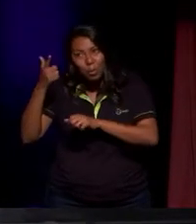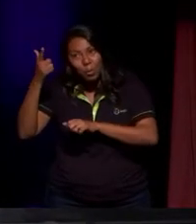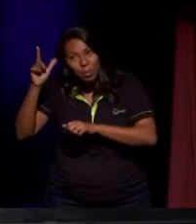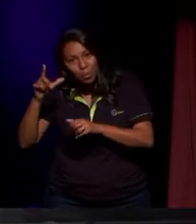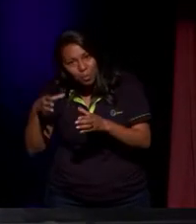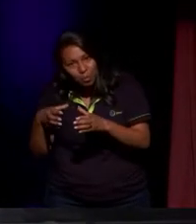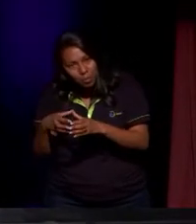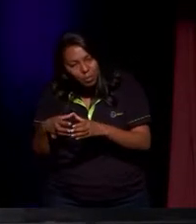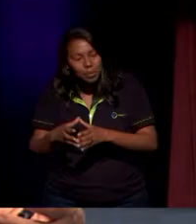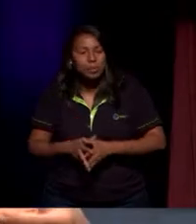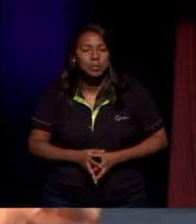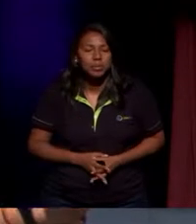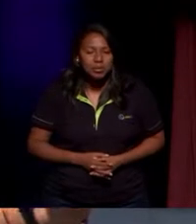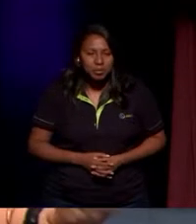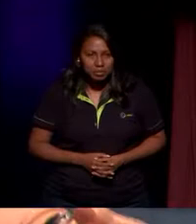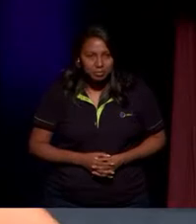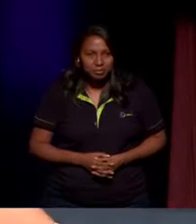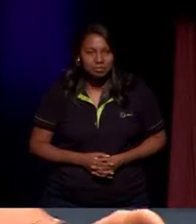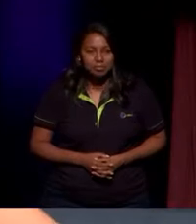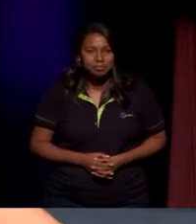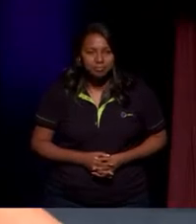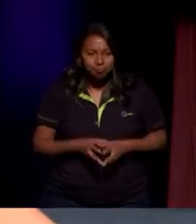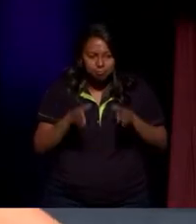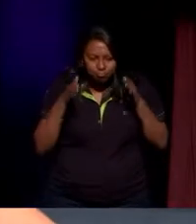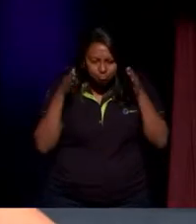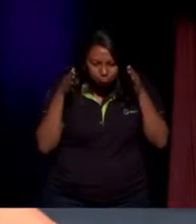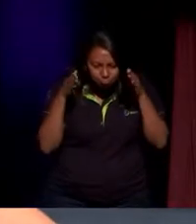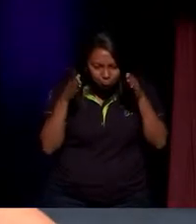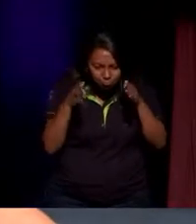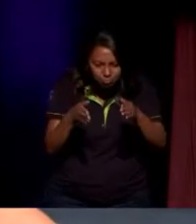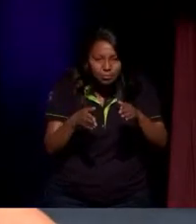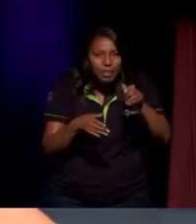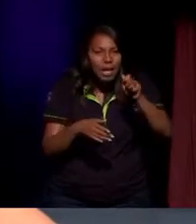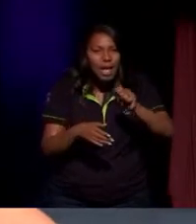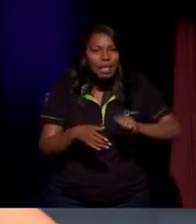and work mainly with peasant associations.